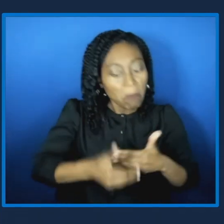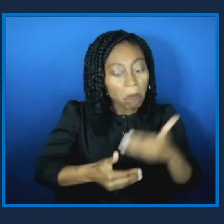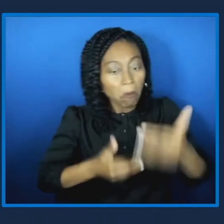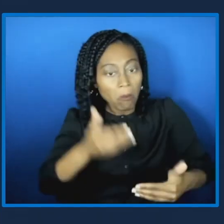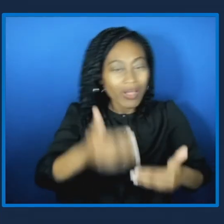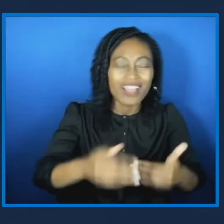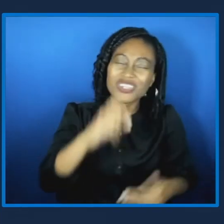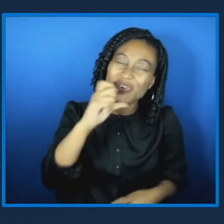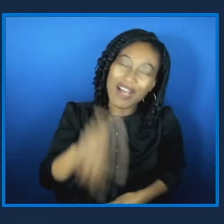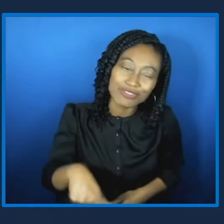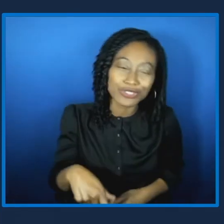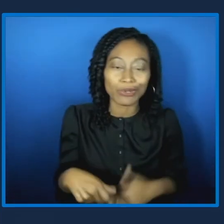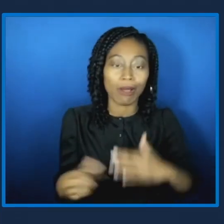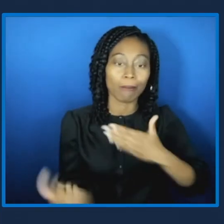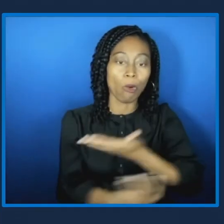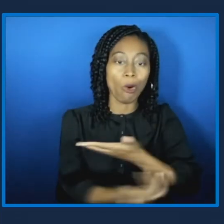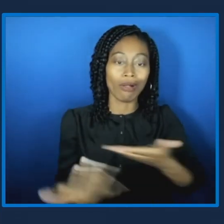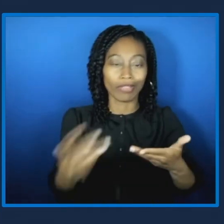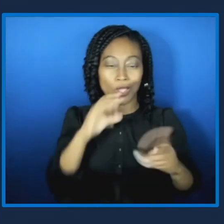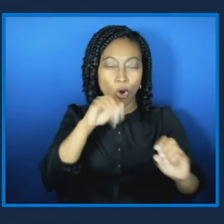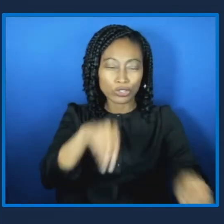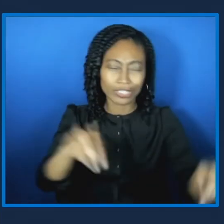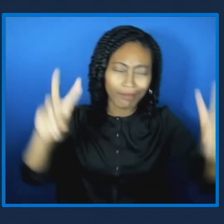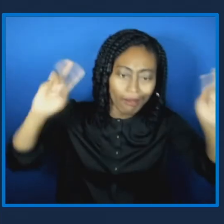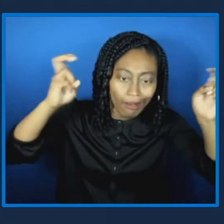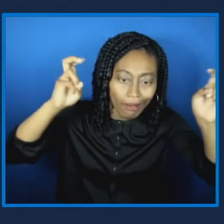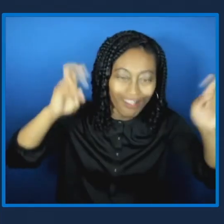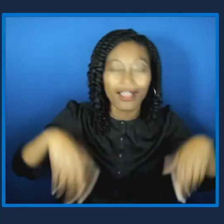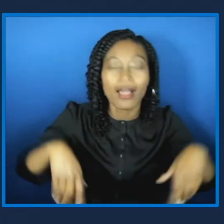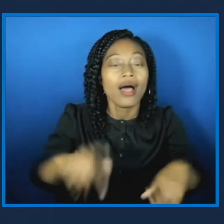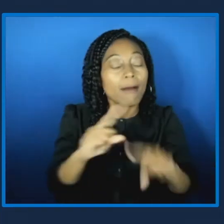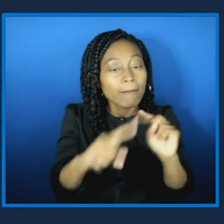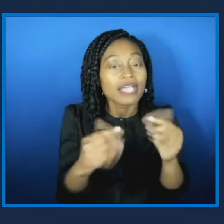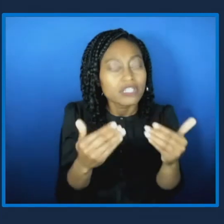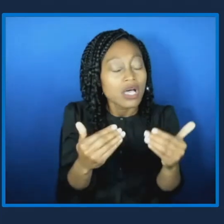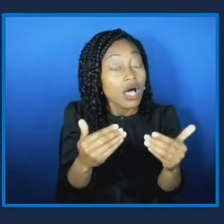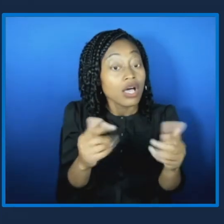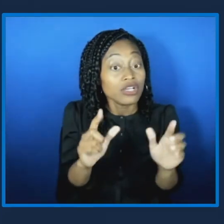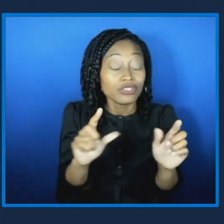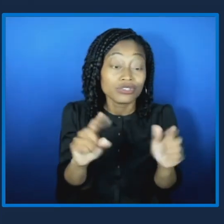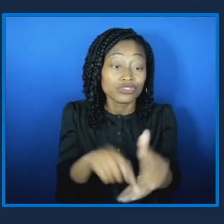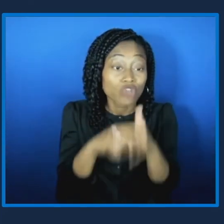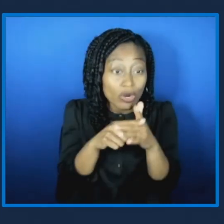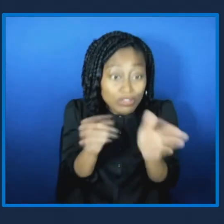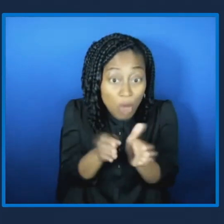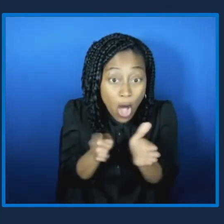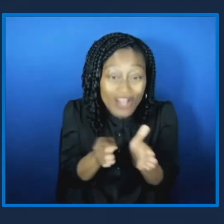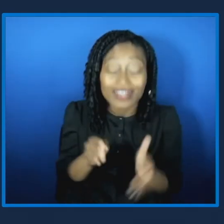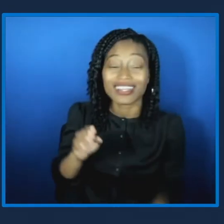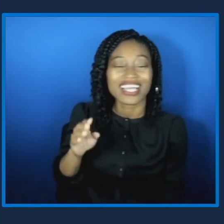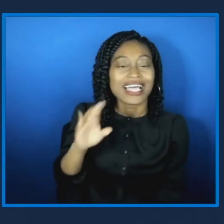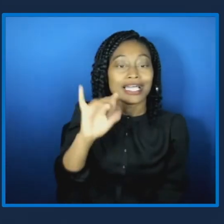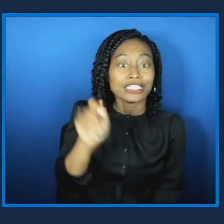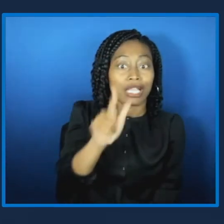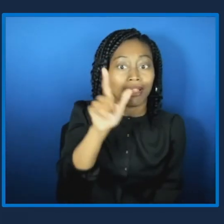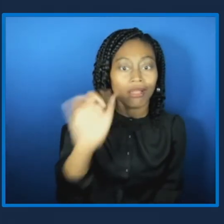to be inclusive. You can start just by, Jenny did it brilliantly earlier. She was just like, hey everyone, if you didn't know you can make your tweets accessible.